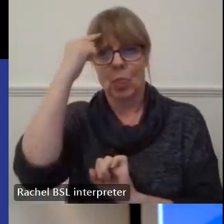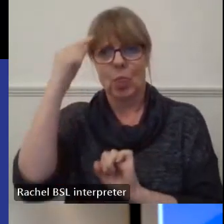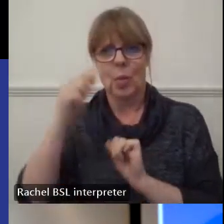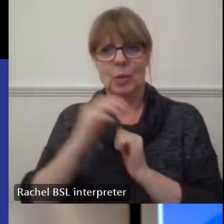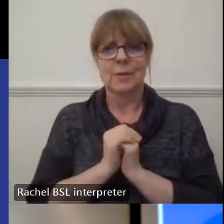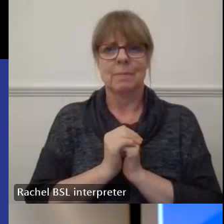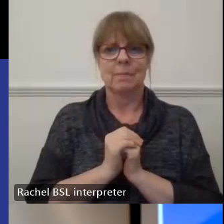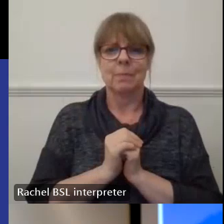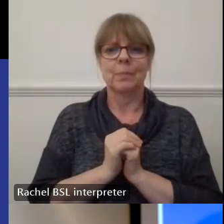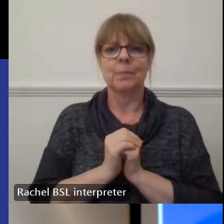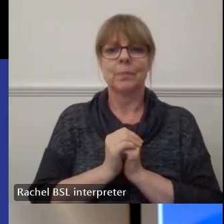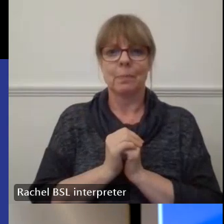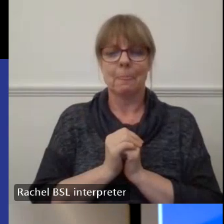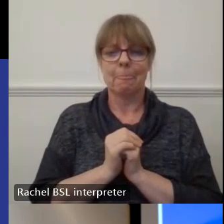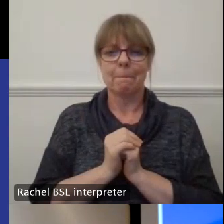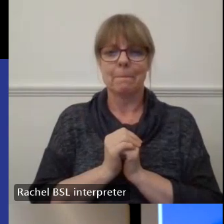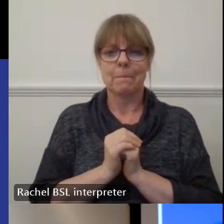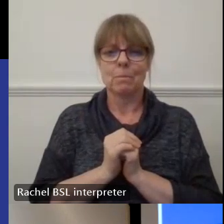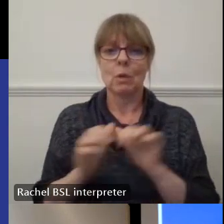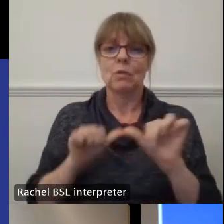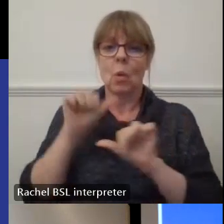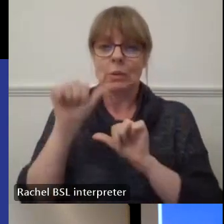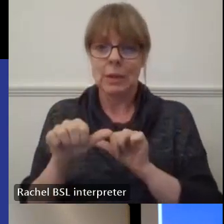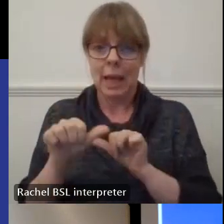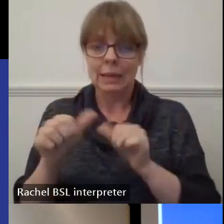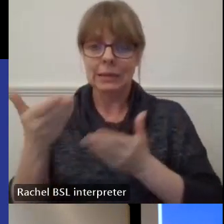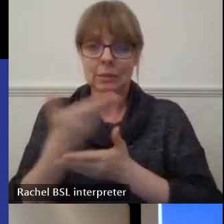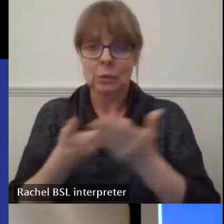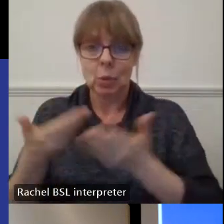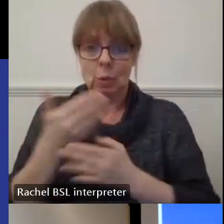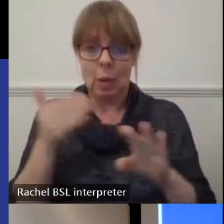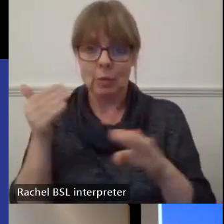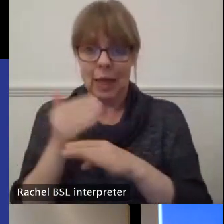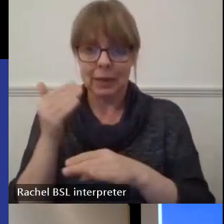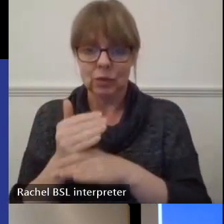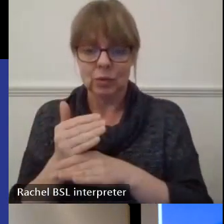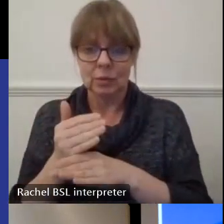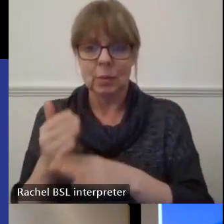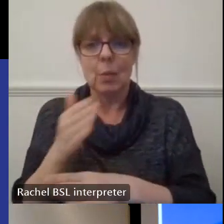I'm going to come on to it, but I also just want to really thank everybody who was part of the programme today.